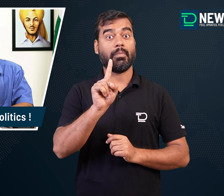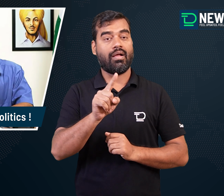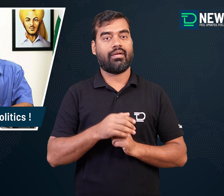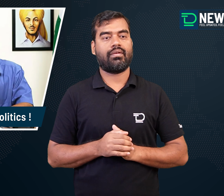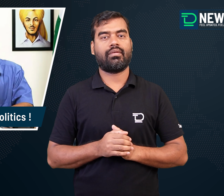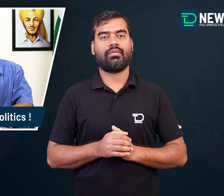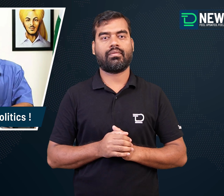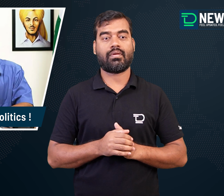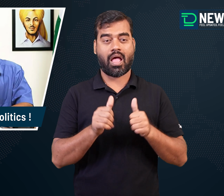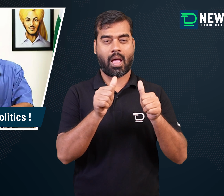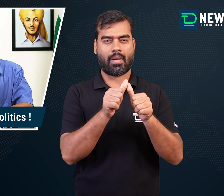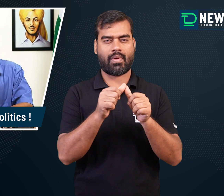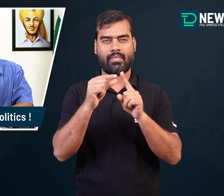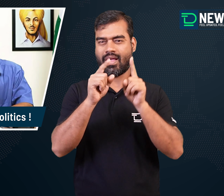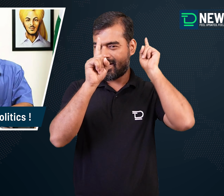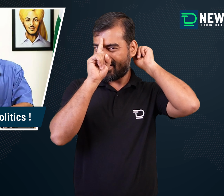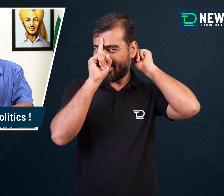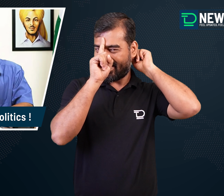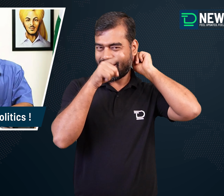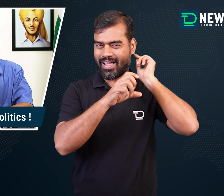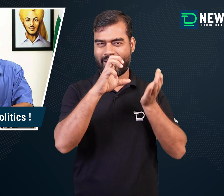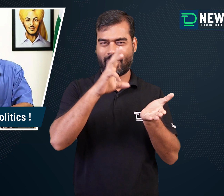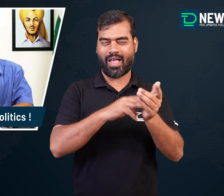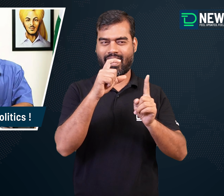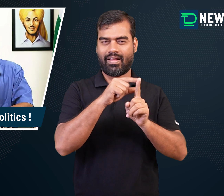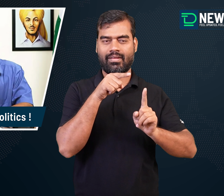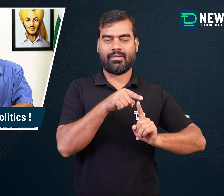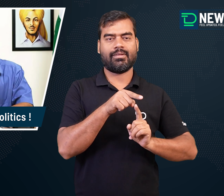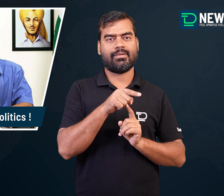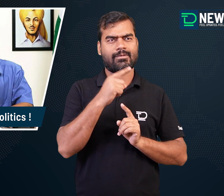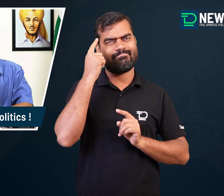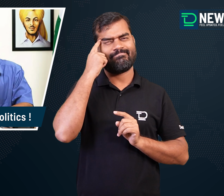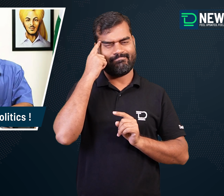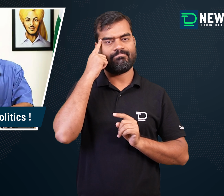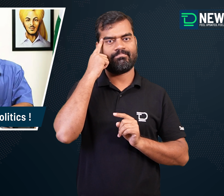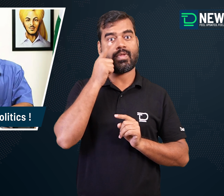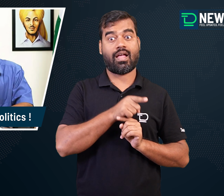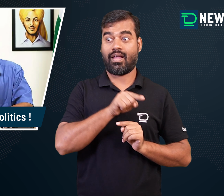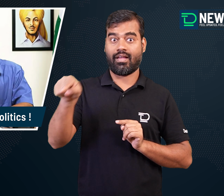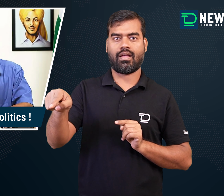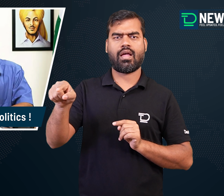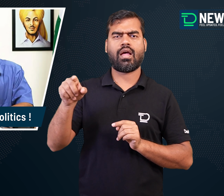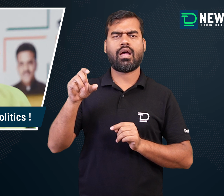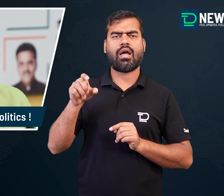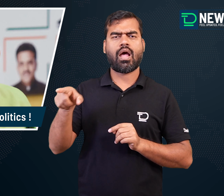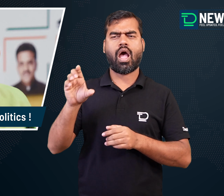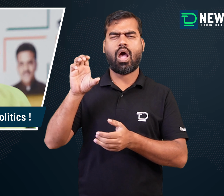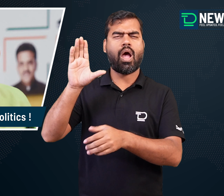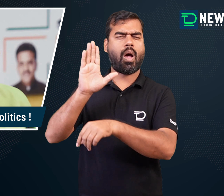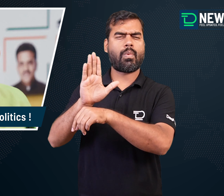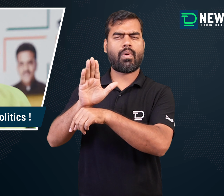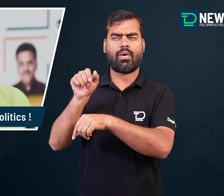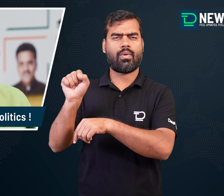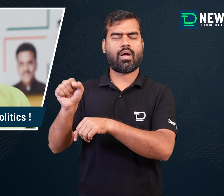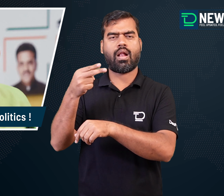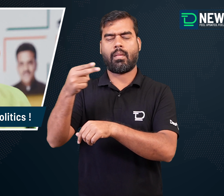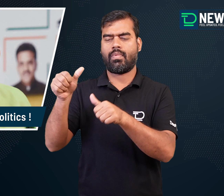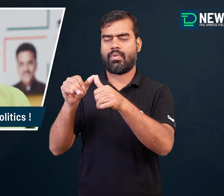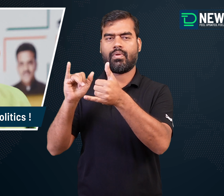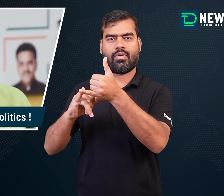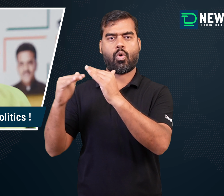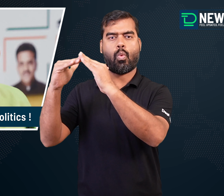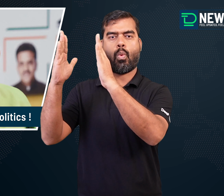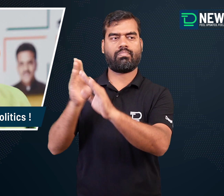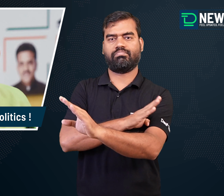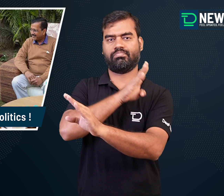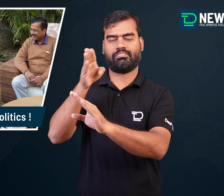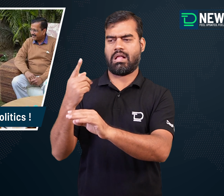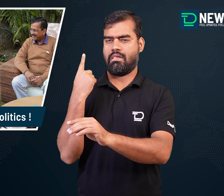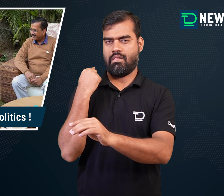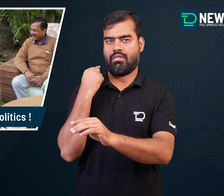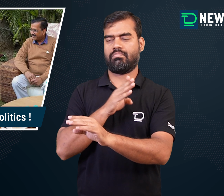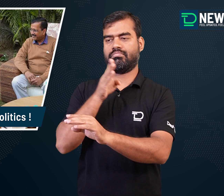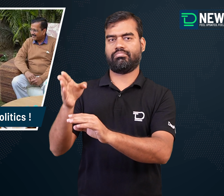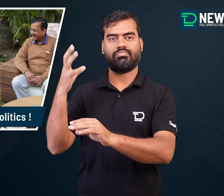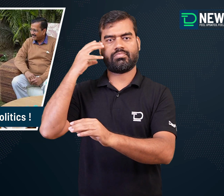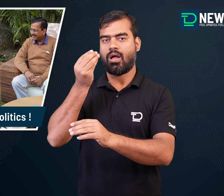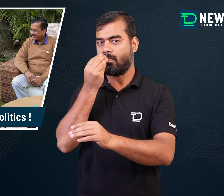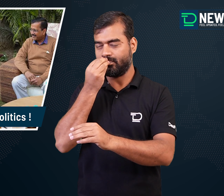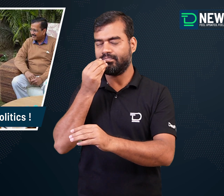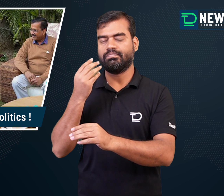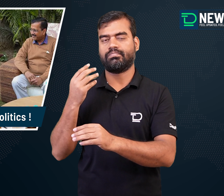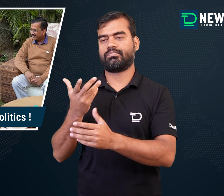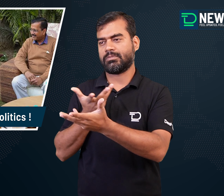But yesterday, Arvind Kejriwal had lunch with Congress leader Abhishek Singh house.